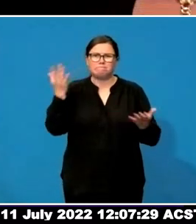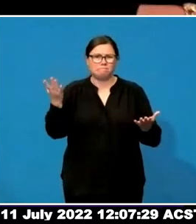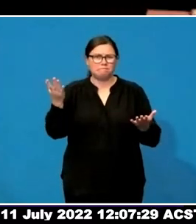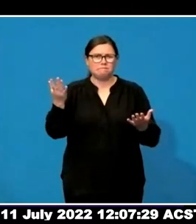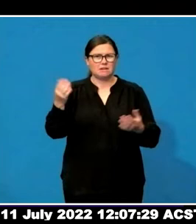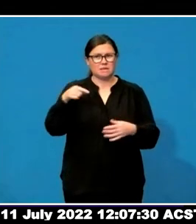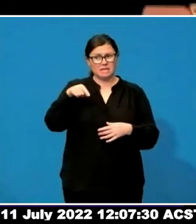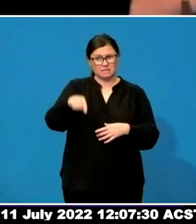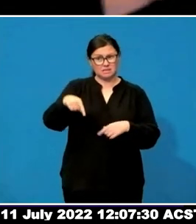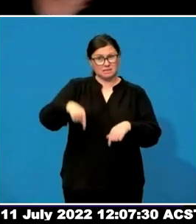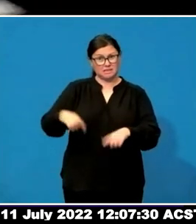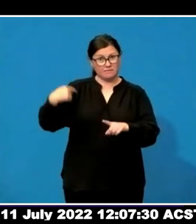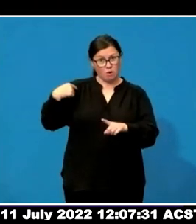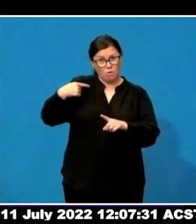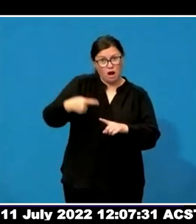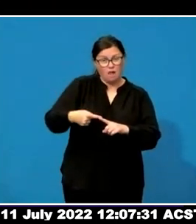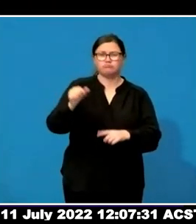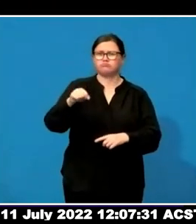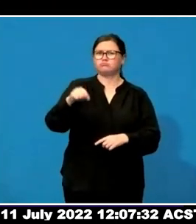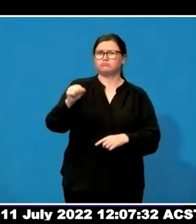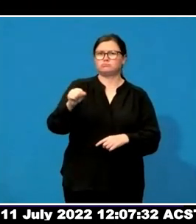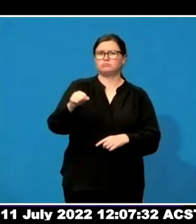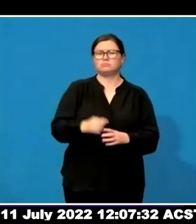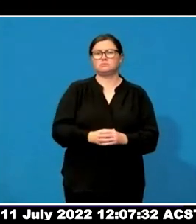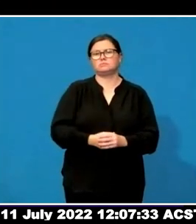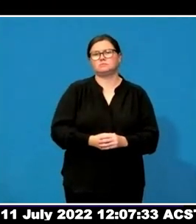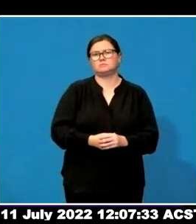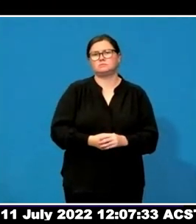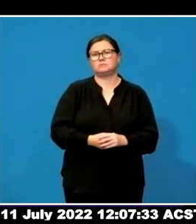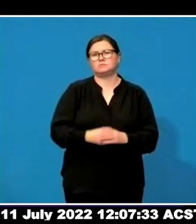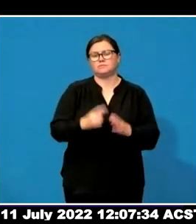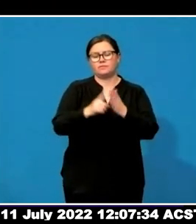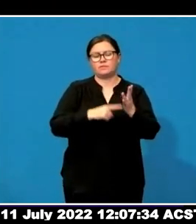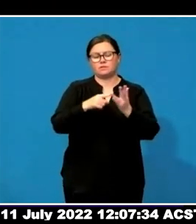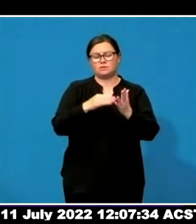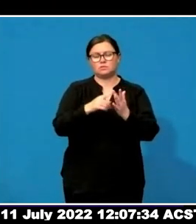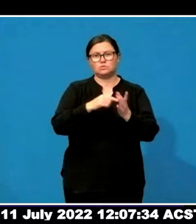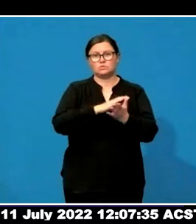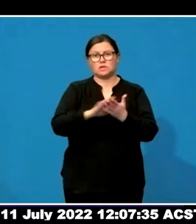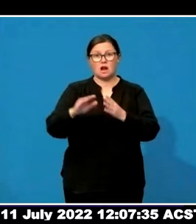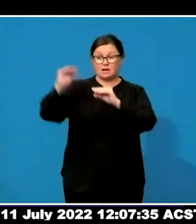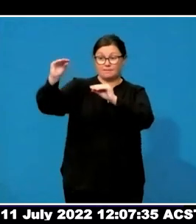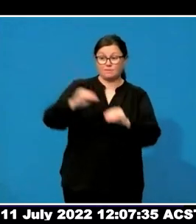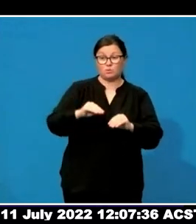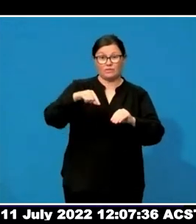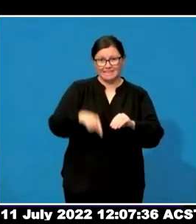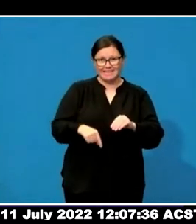Mmm. MS TARRAGO: And Joziah moved here so he could get access to more services that